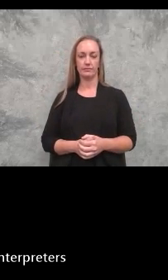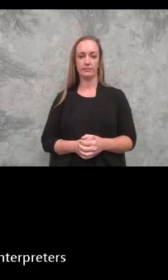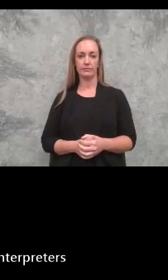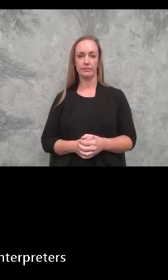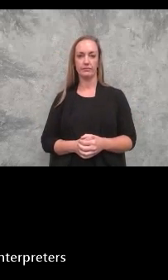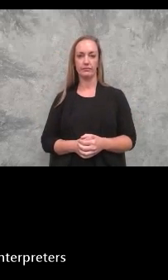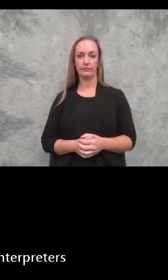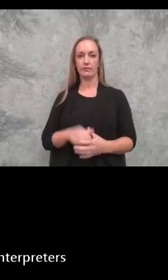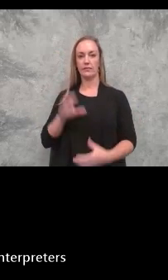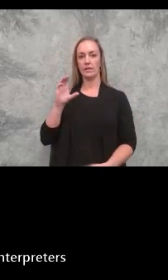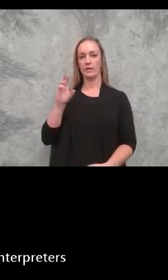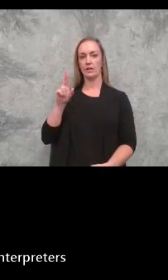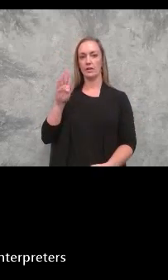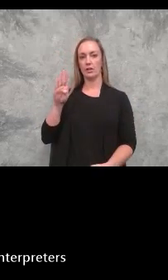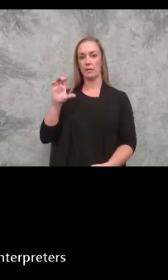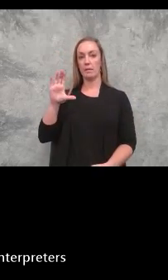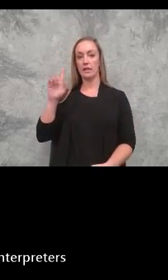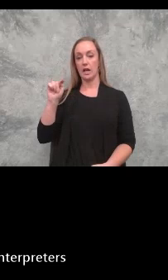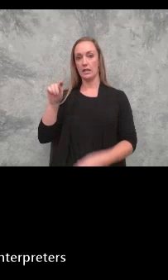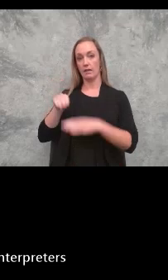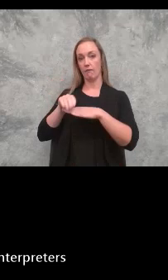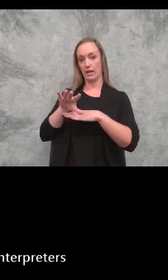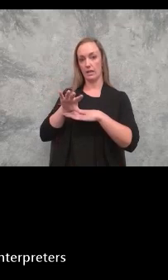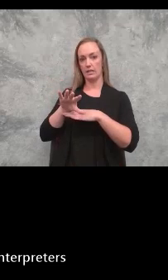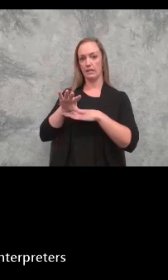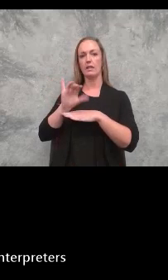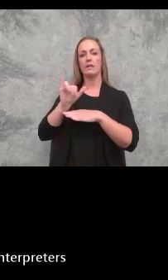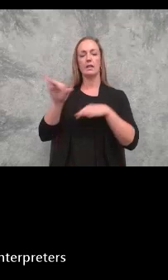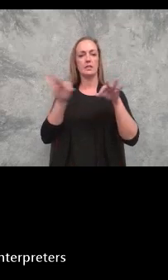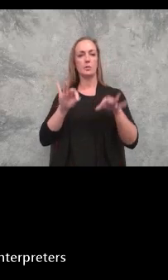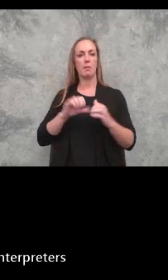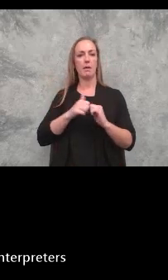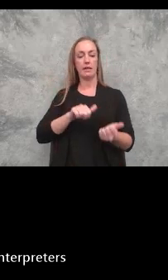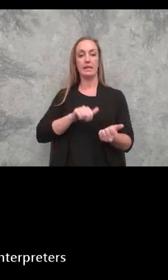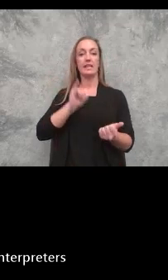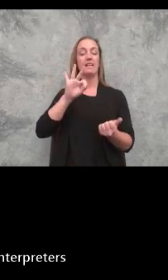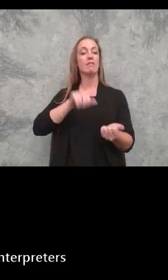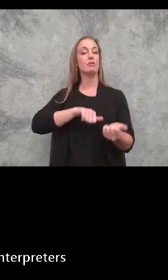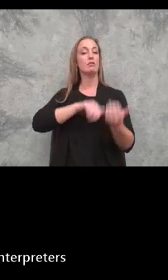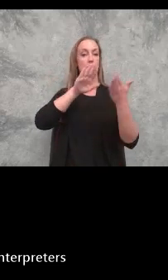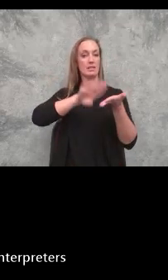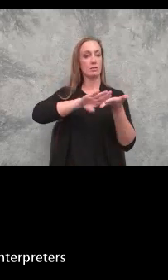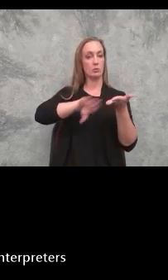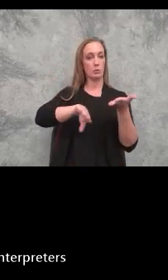The curb cut effect describes how addressing exclusions for one group of people can create an